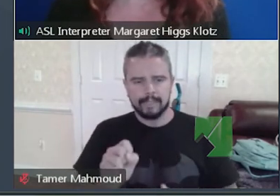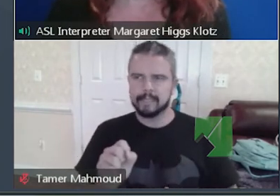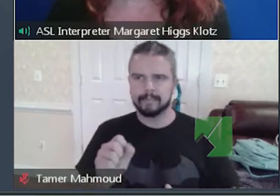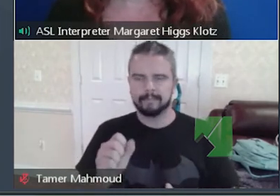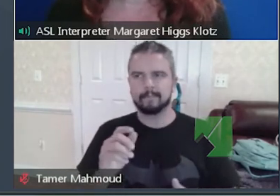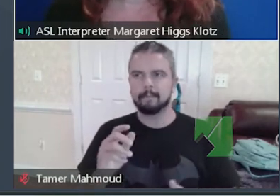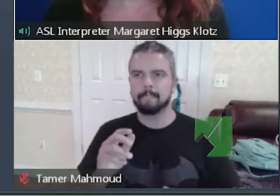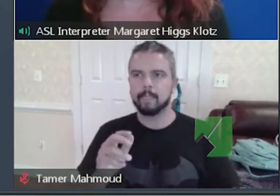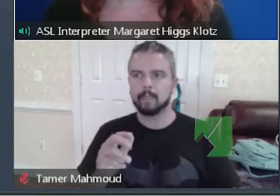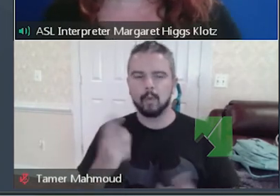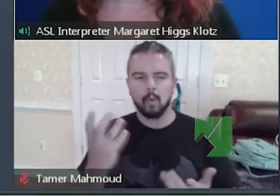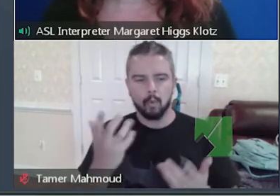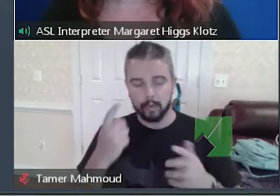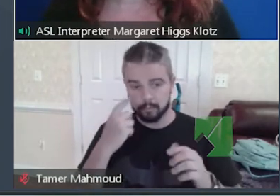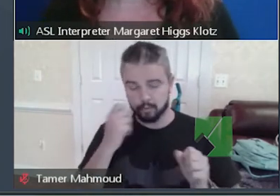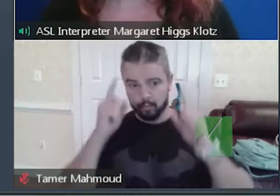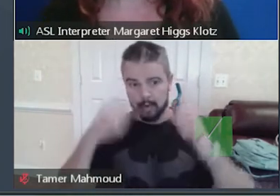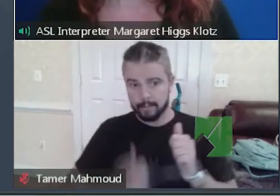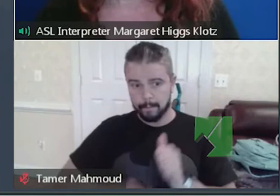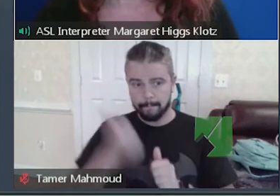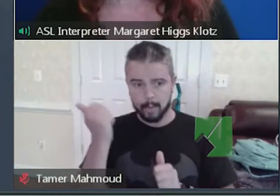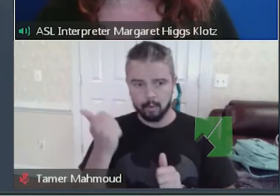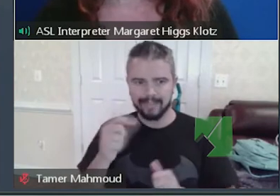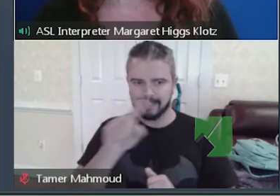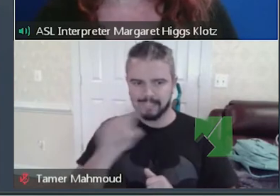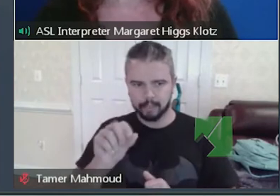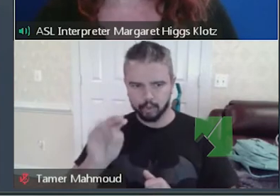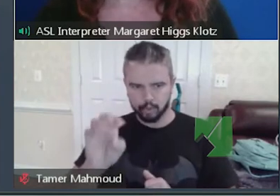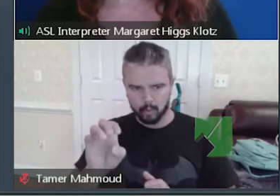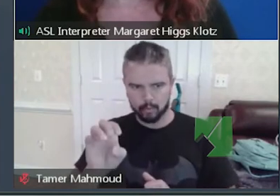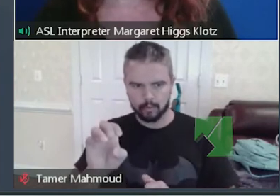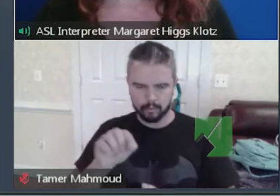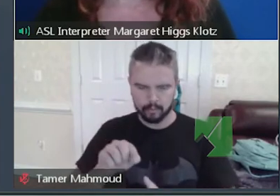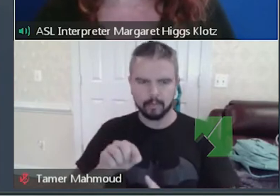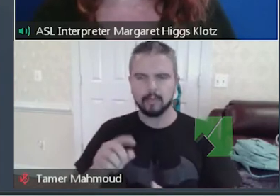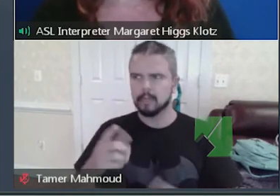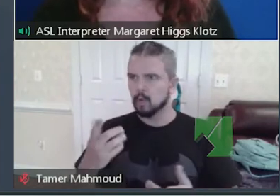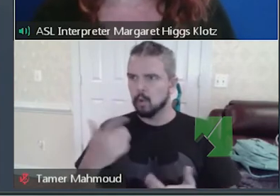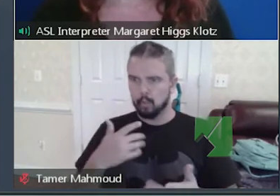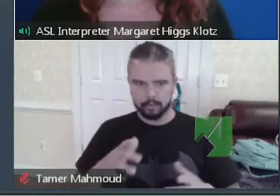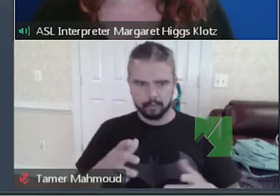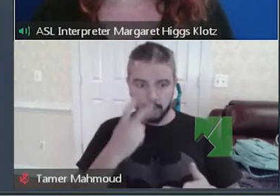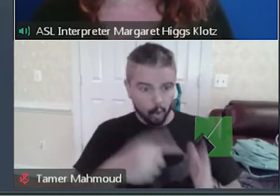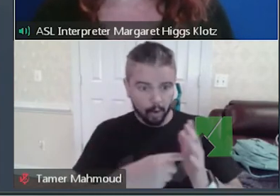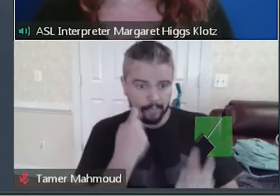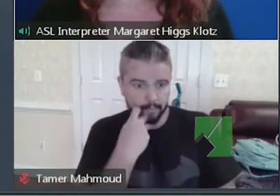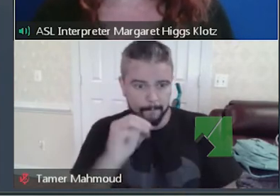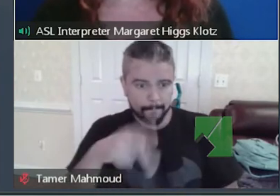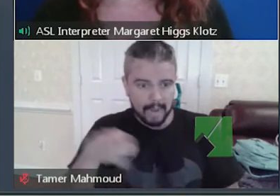And I'm going to share my reasoning with you right now. What surprised me the most was the zone at the homeless